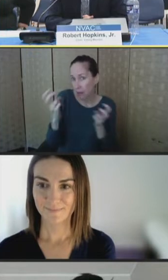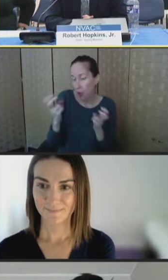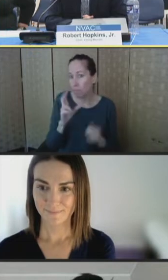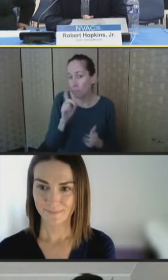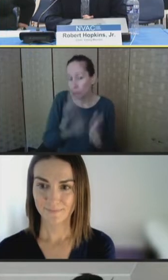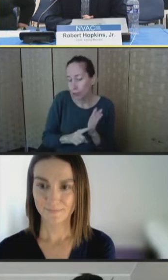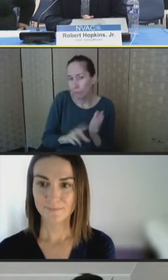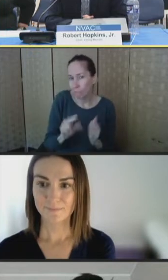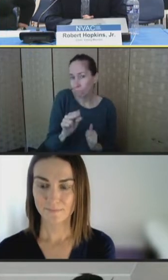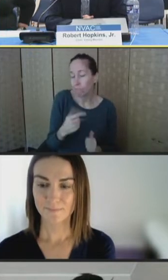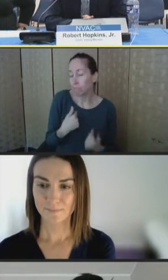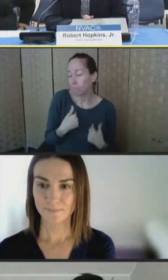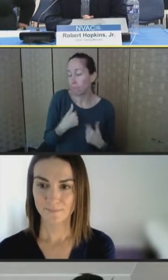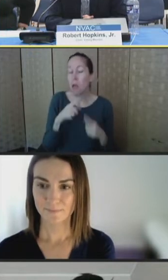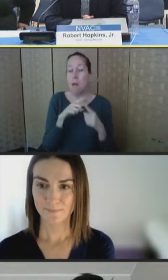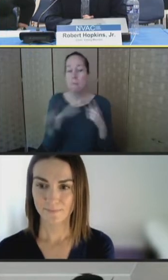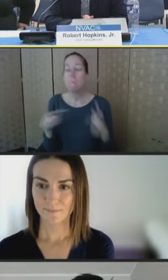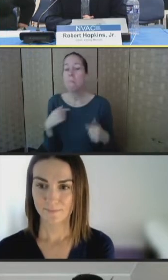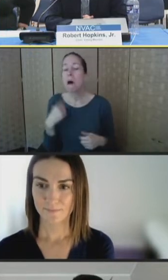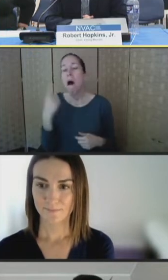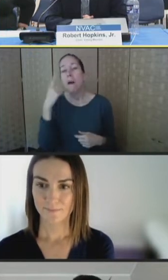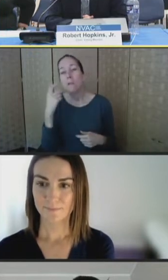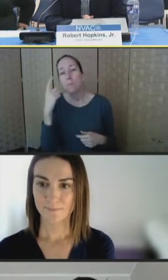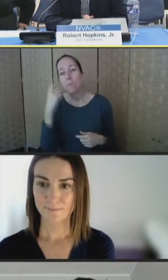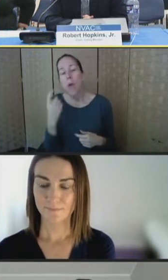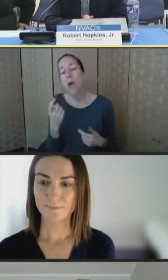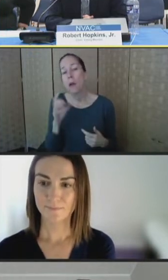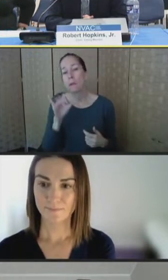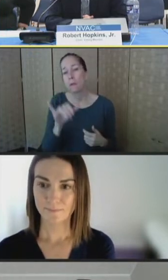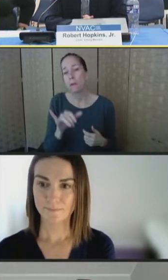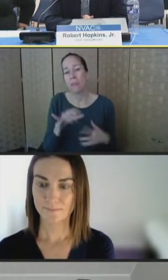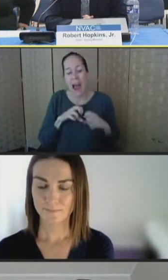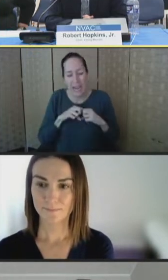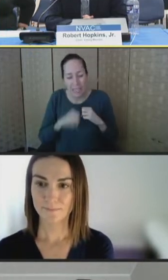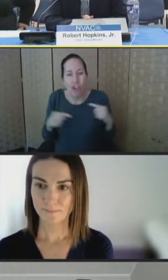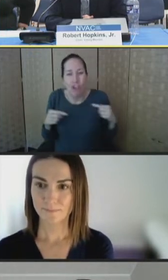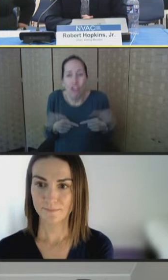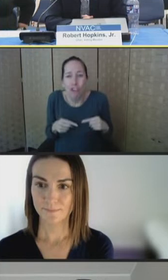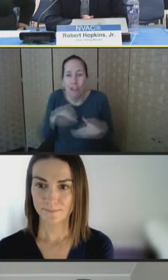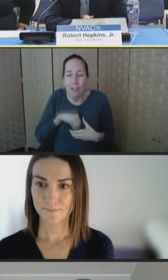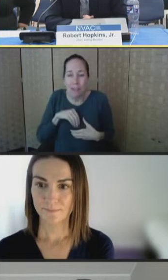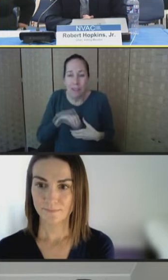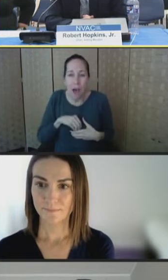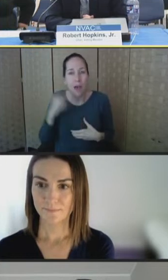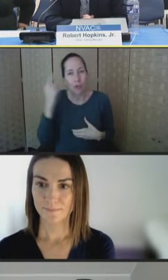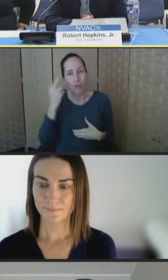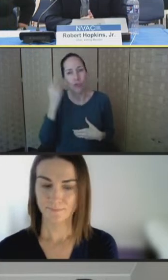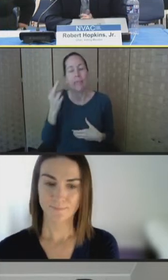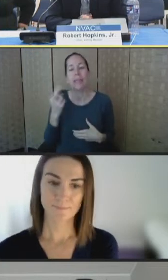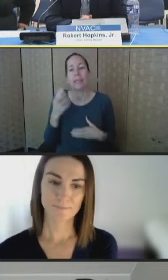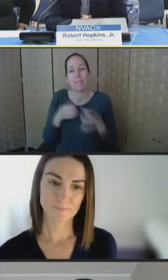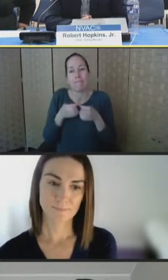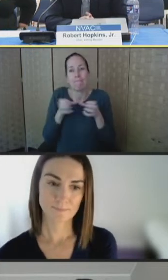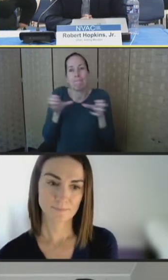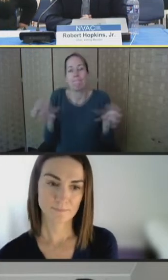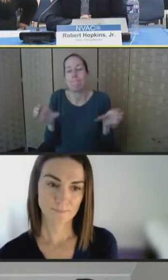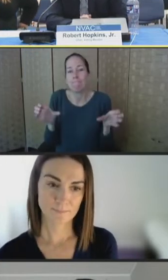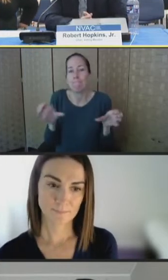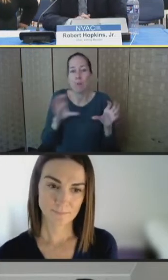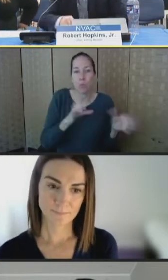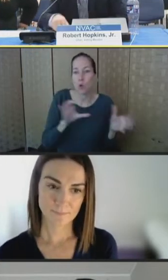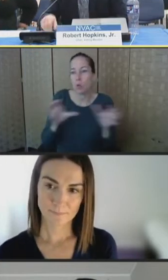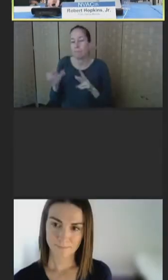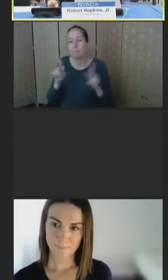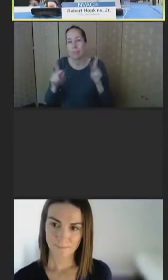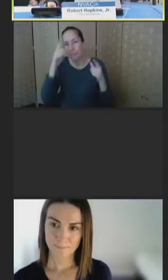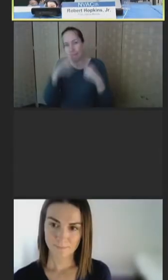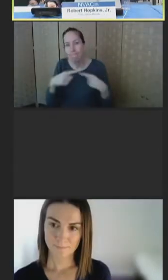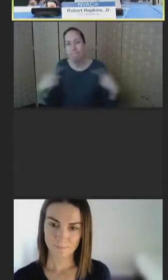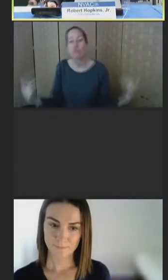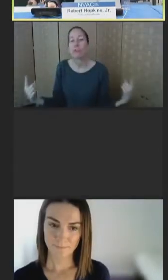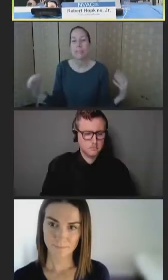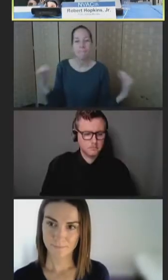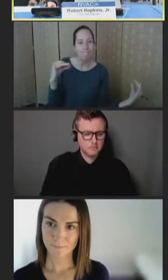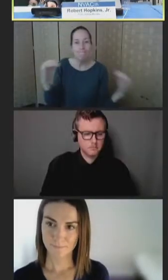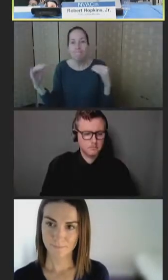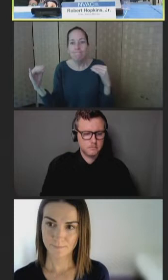degree in our degree of divisiveness. Let me see. John Douglas, I see you have your hand up.